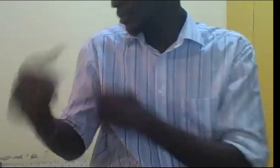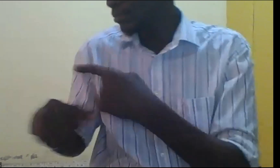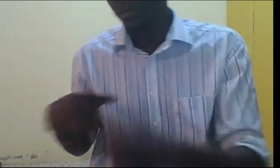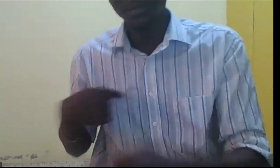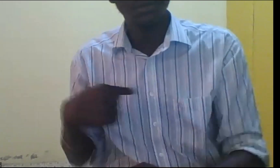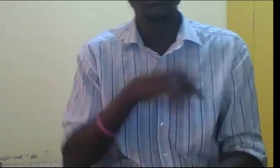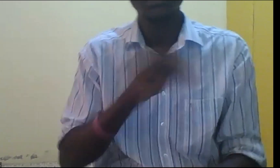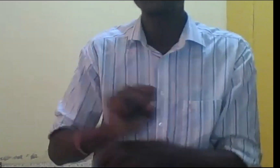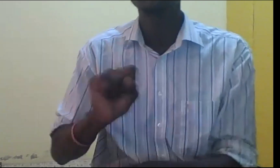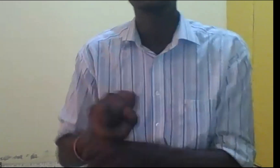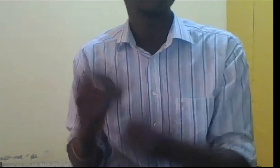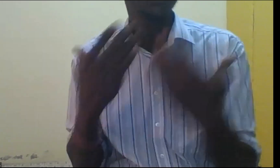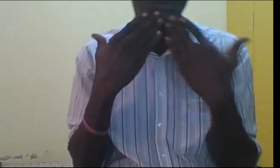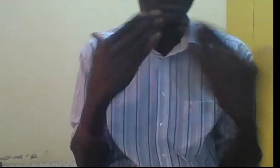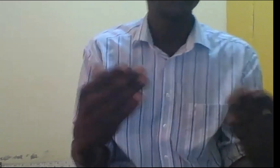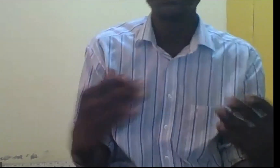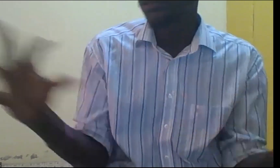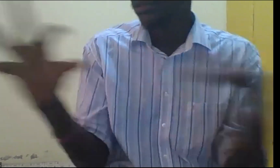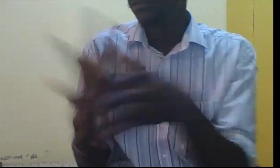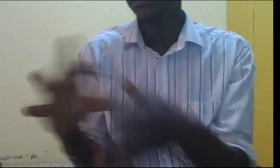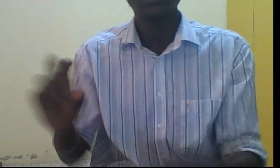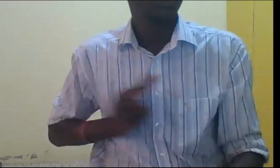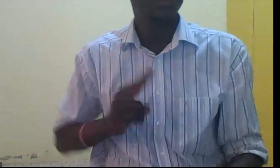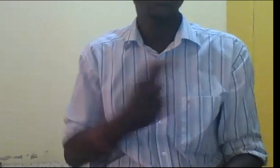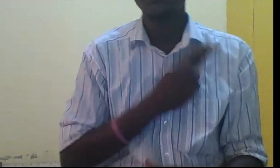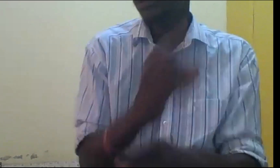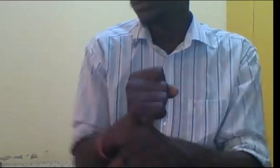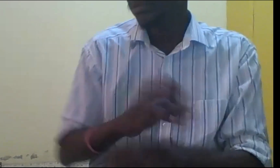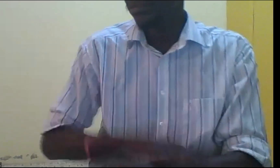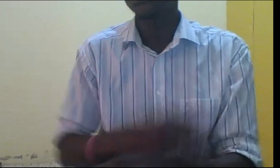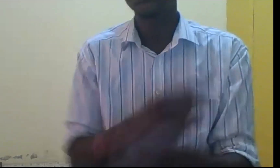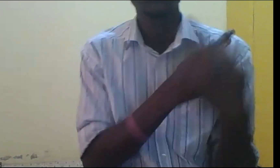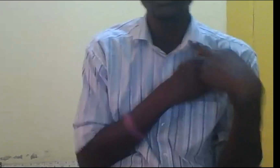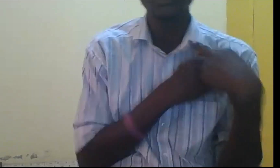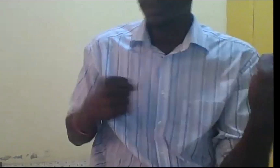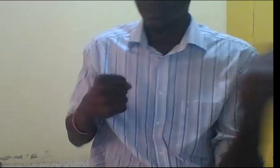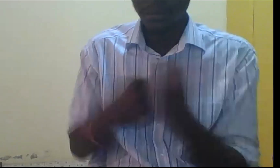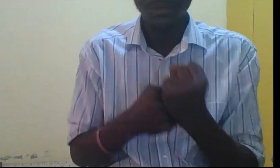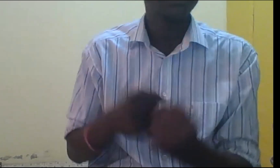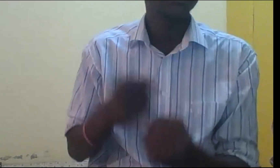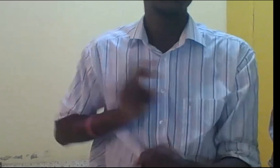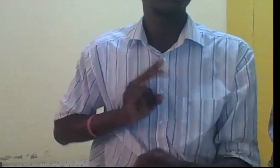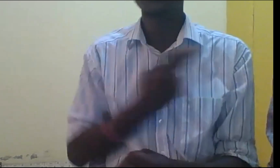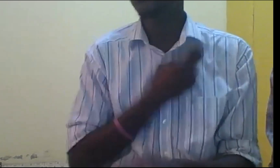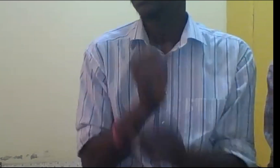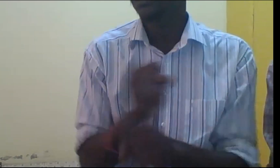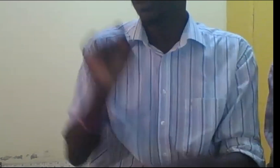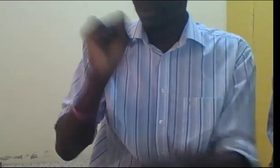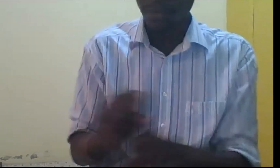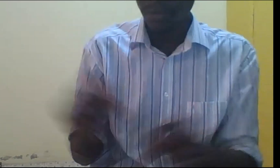Thank you for joining us on this journey. Hold us accountable. Support us in making our work more inclusive, and thank you for being here.